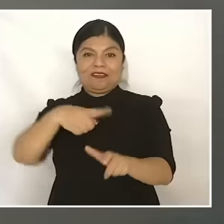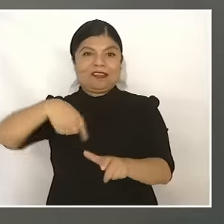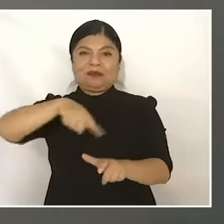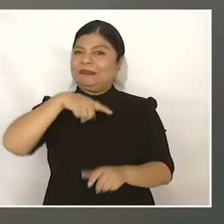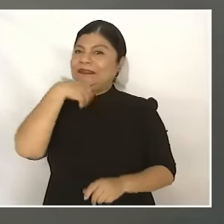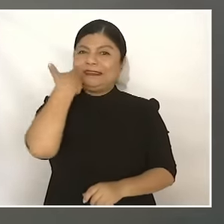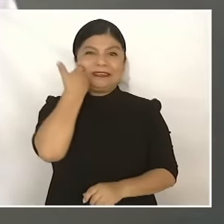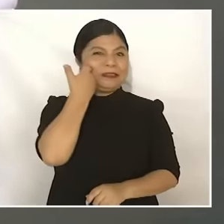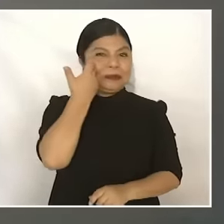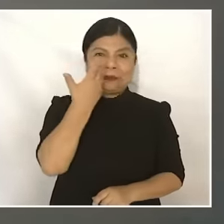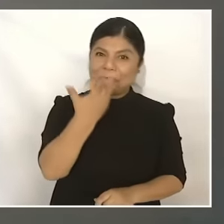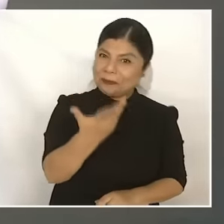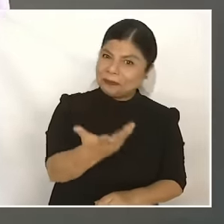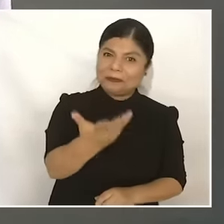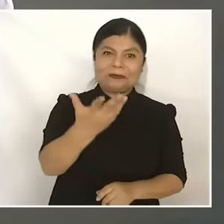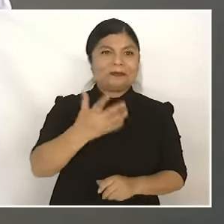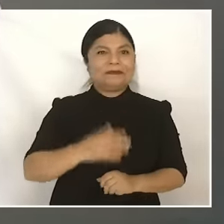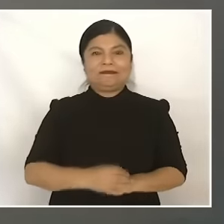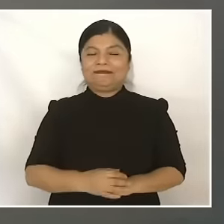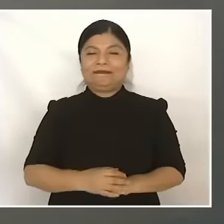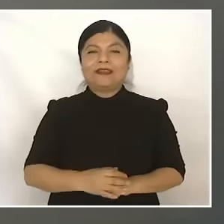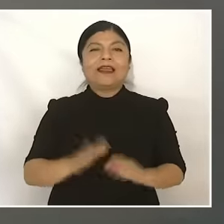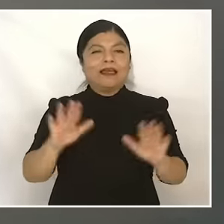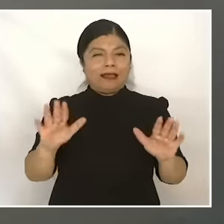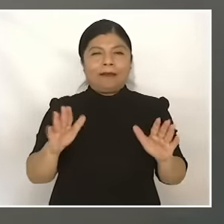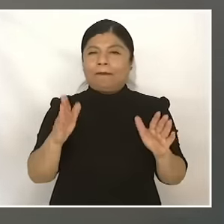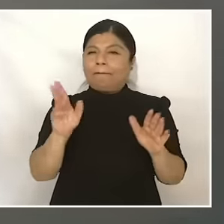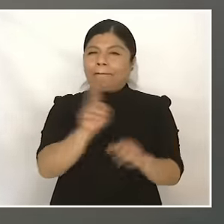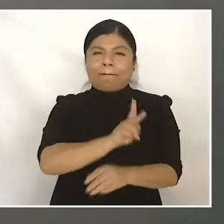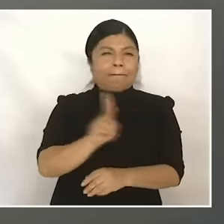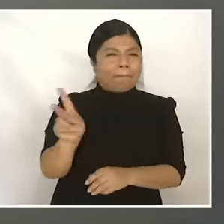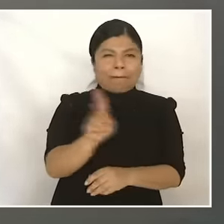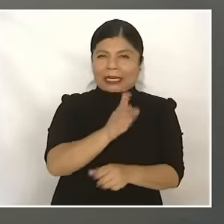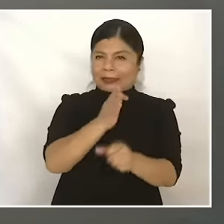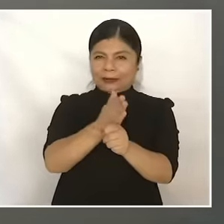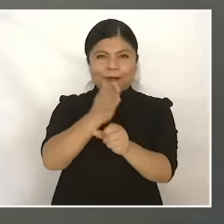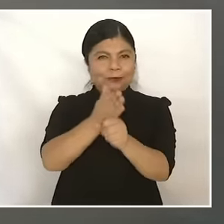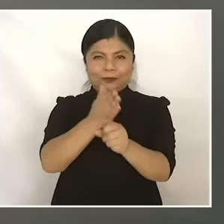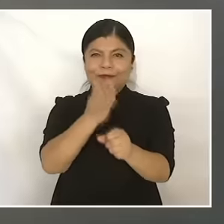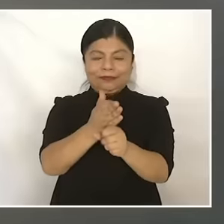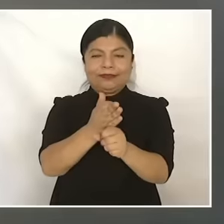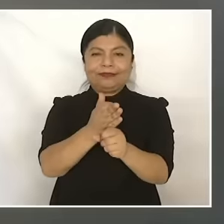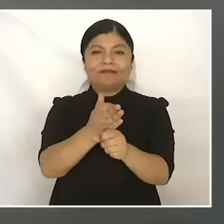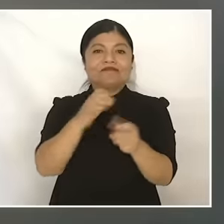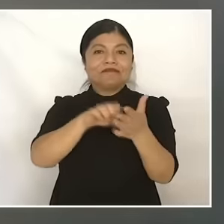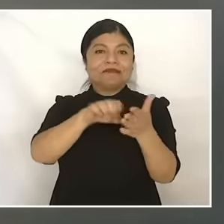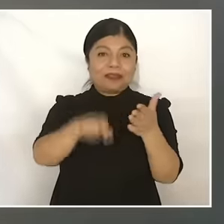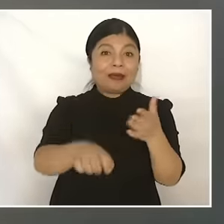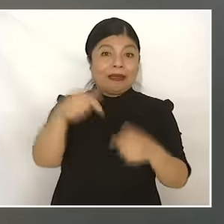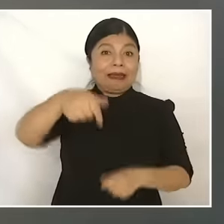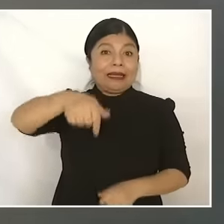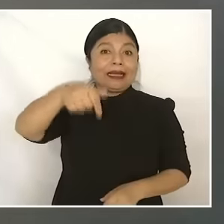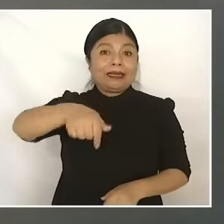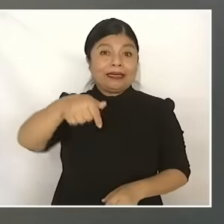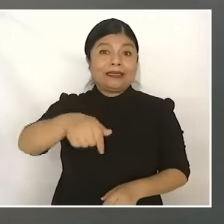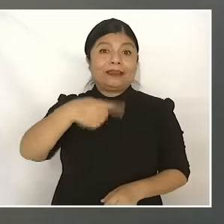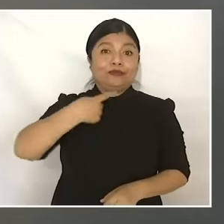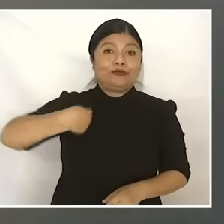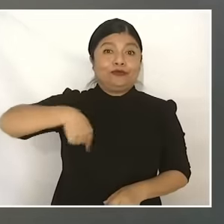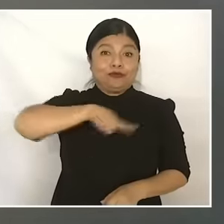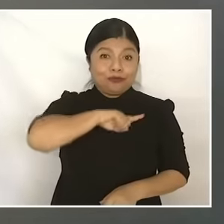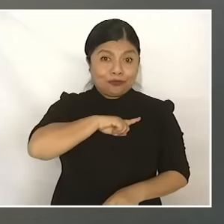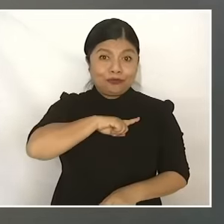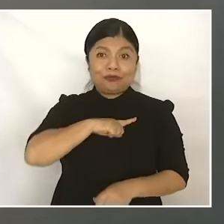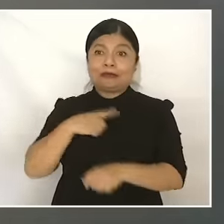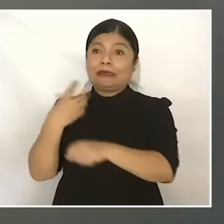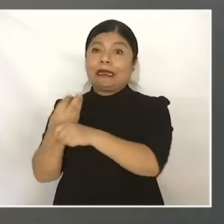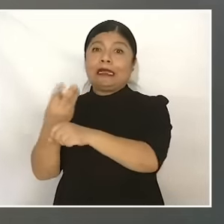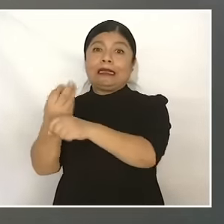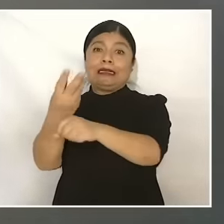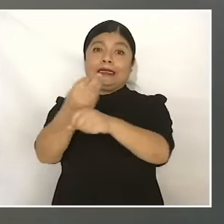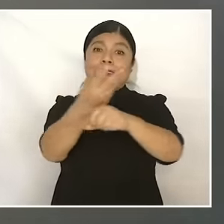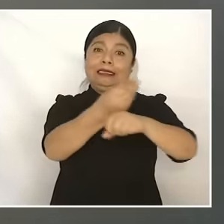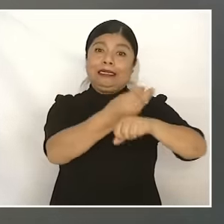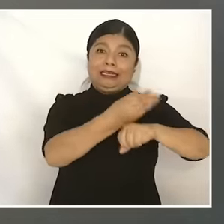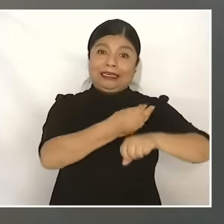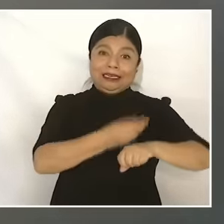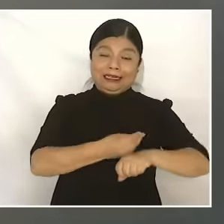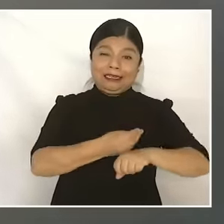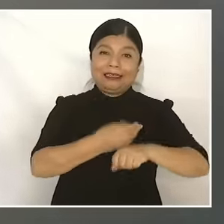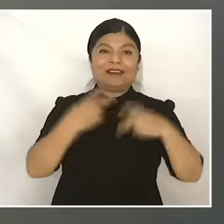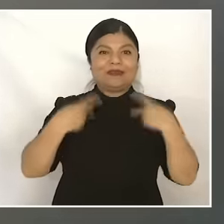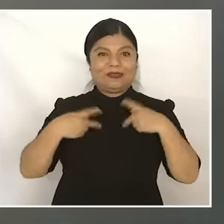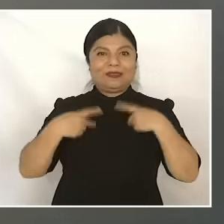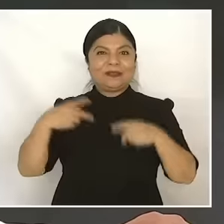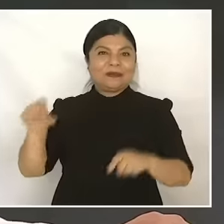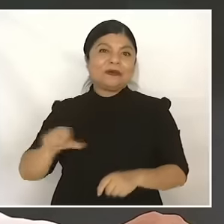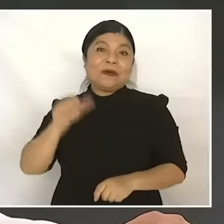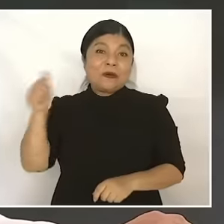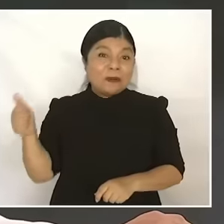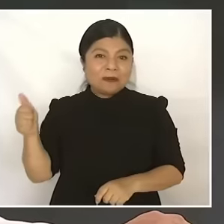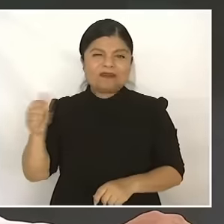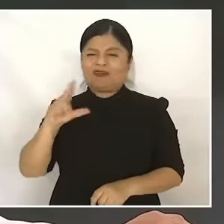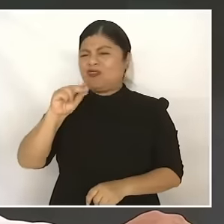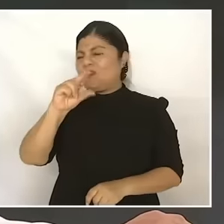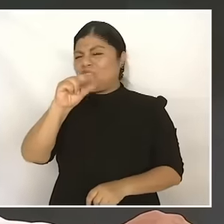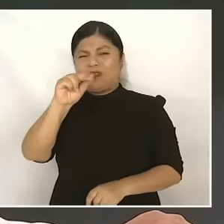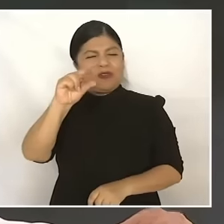they presented to us How many resources from Amparo so that we would not do the Mayan train, nothing more than